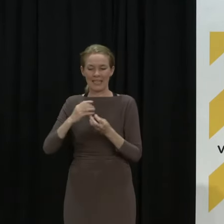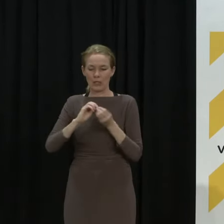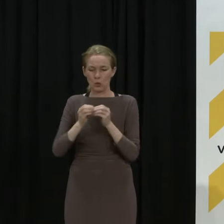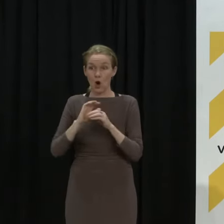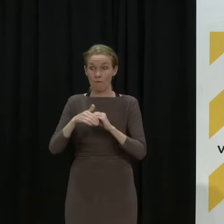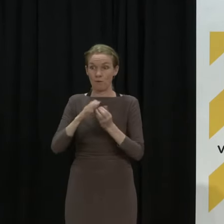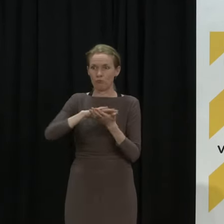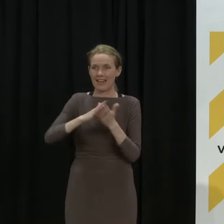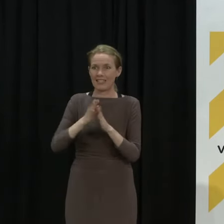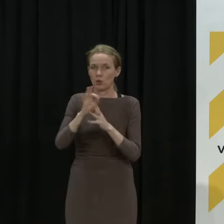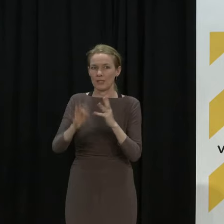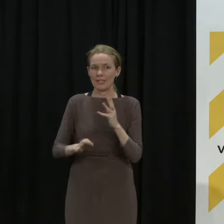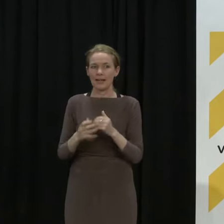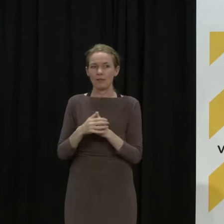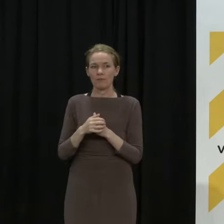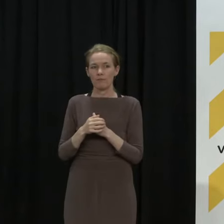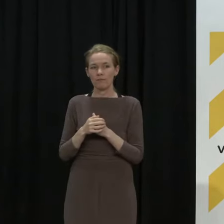in terms of timing, but it would not necessarily be a